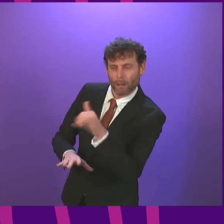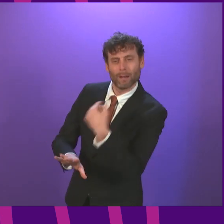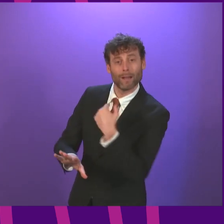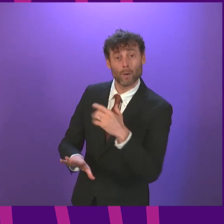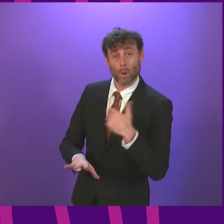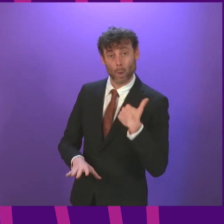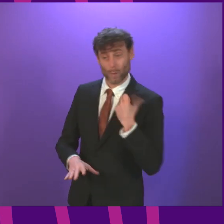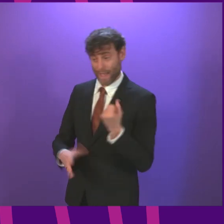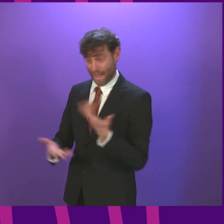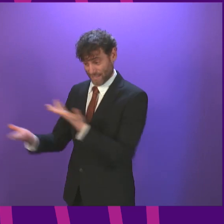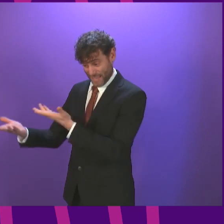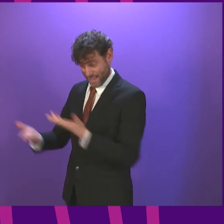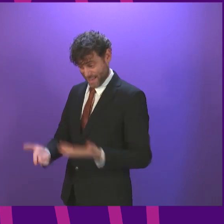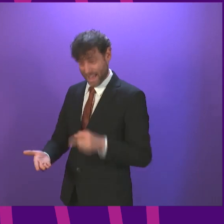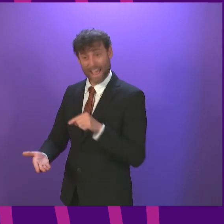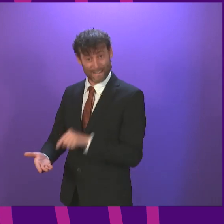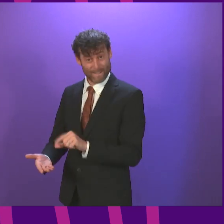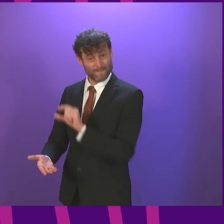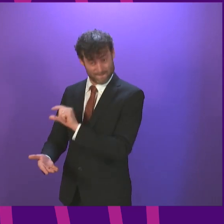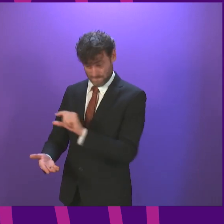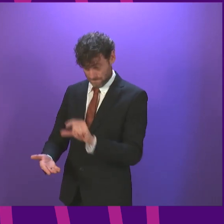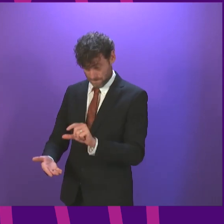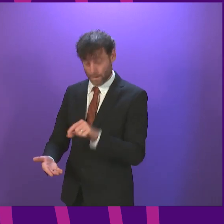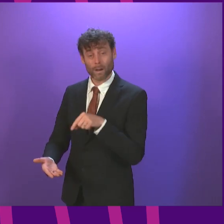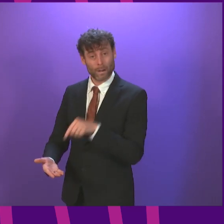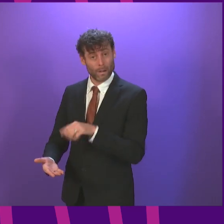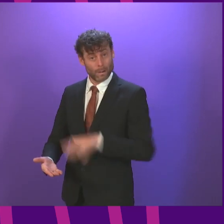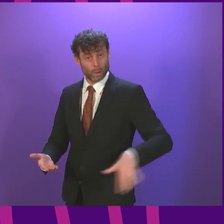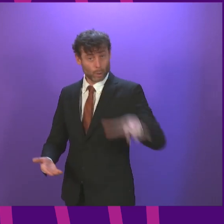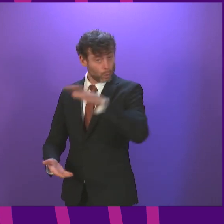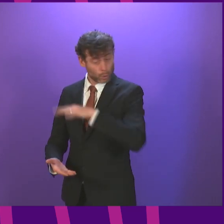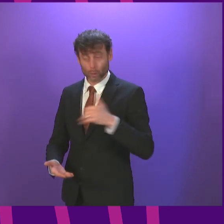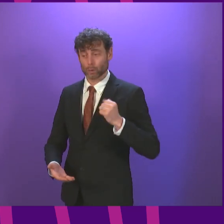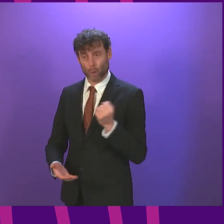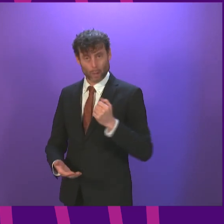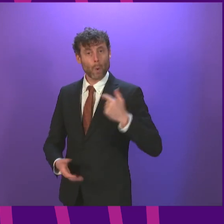and distributed to Scotland and then within Scotland, and we are vaccinating people as